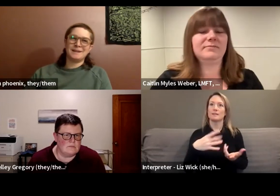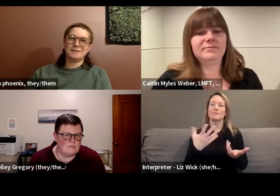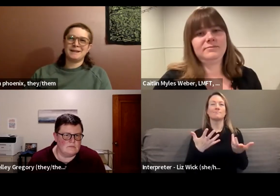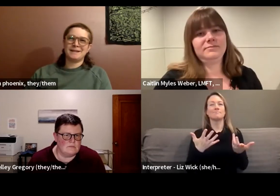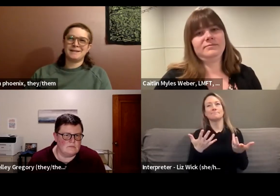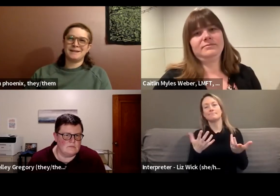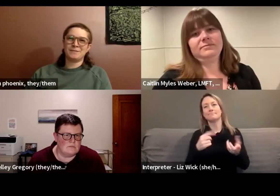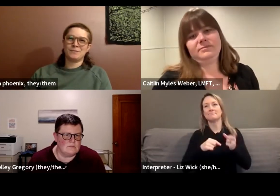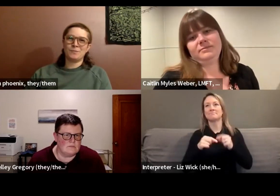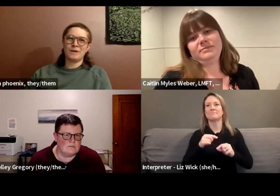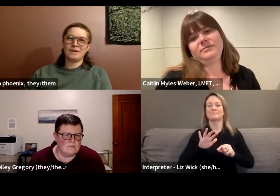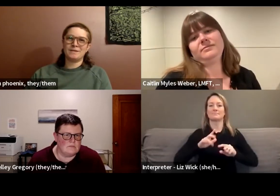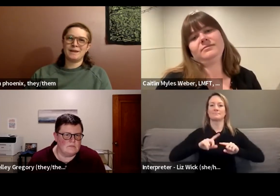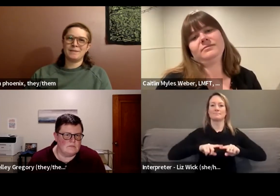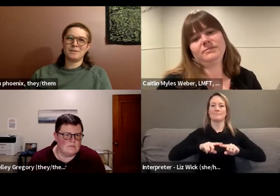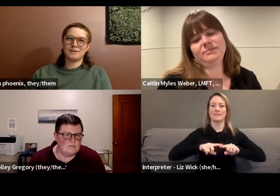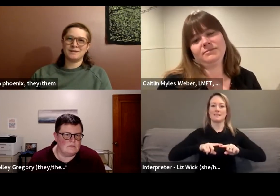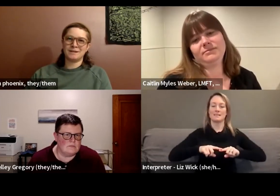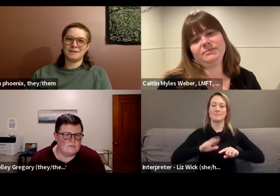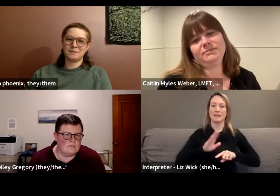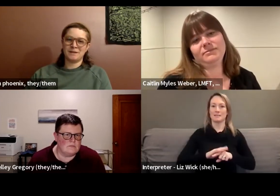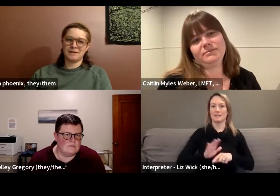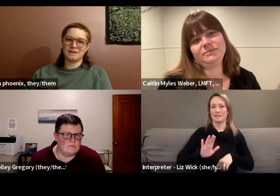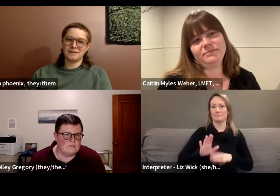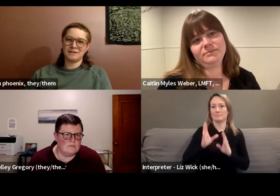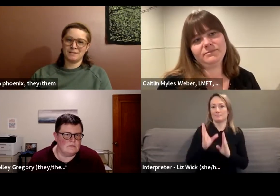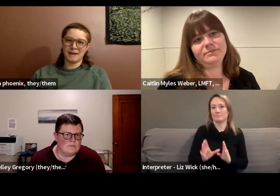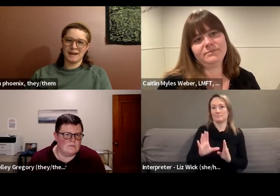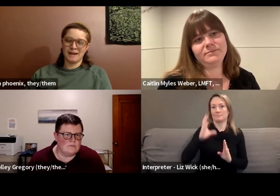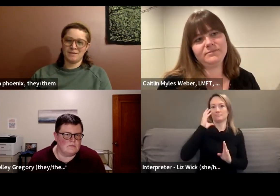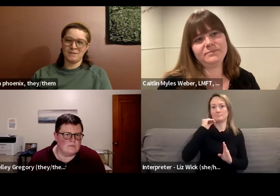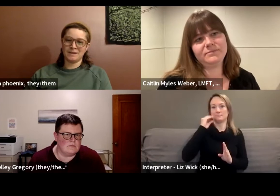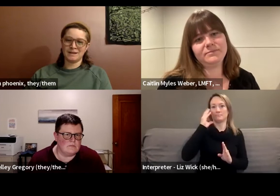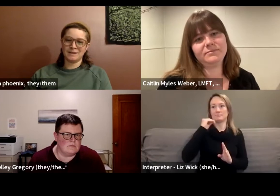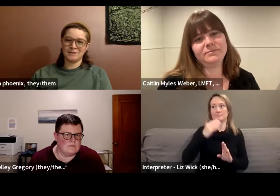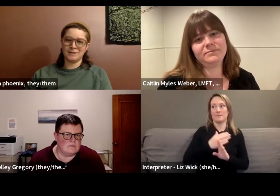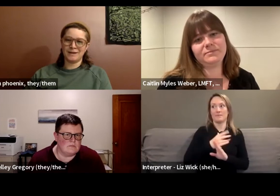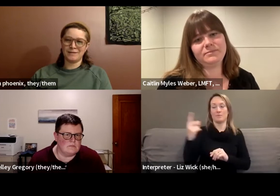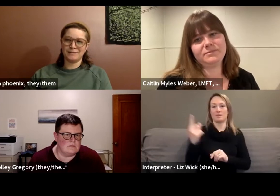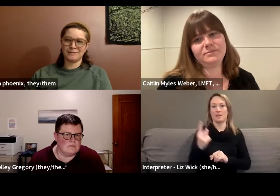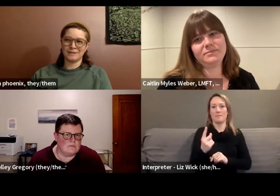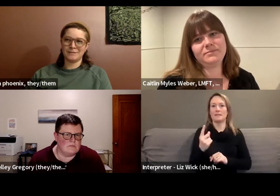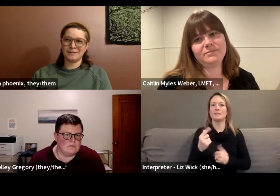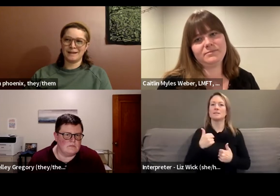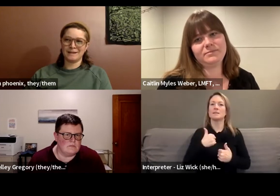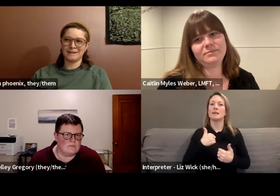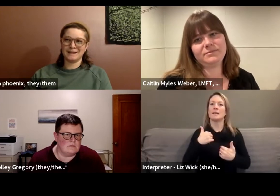I would say on like what that person's experience is coming in. Because I do have some clients